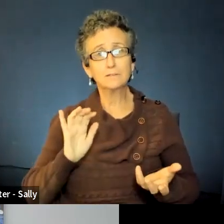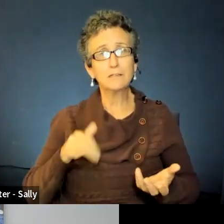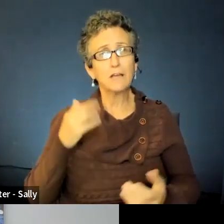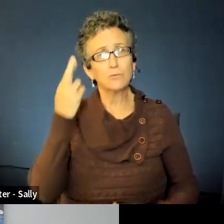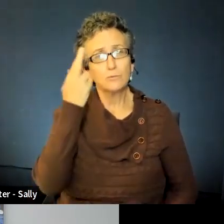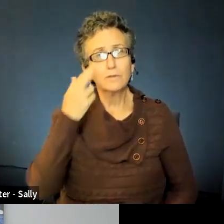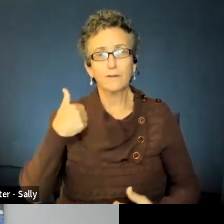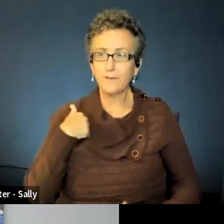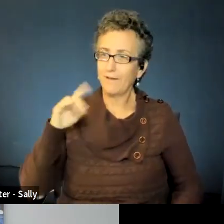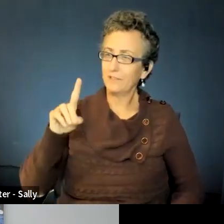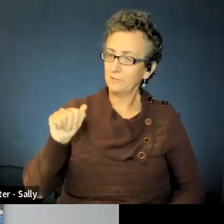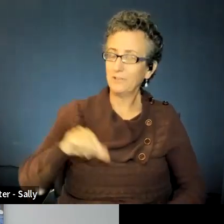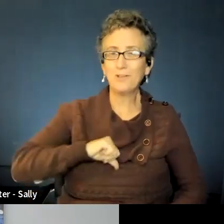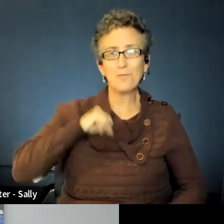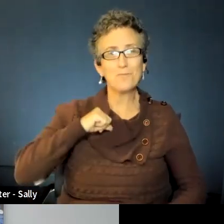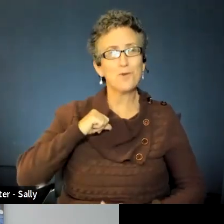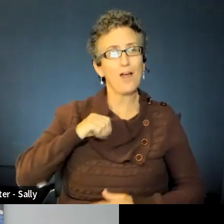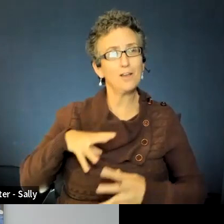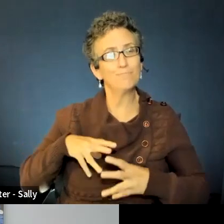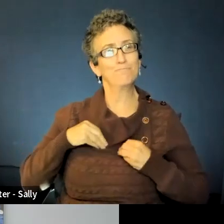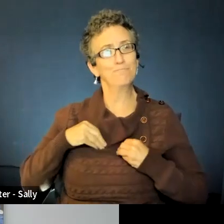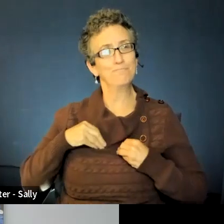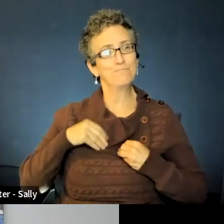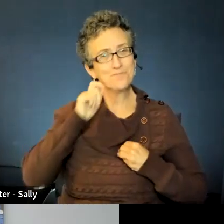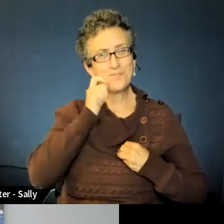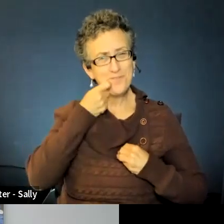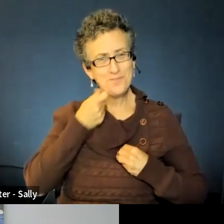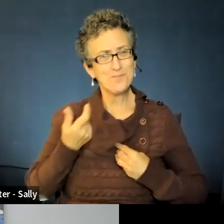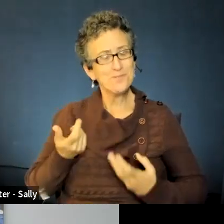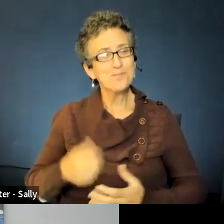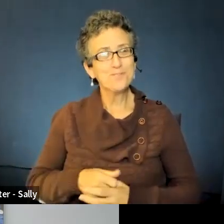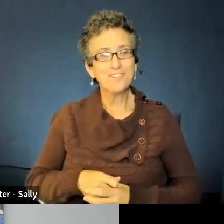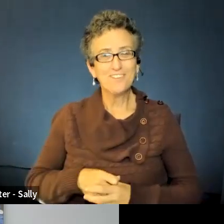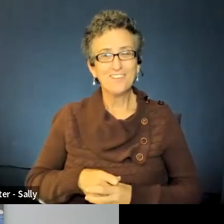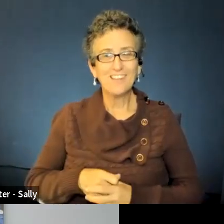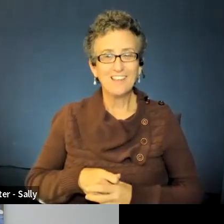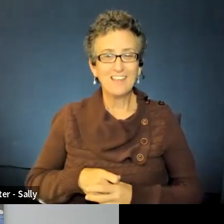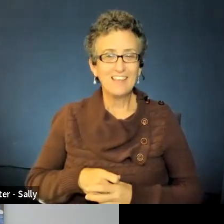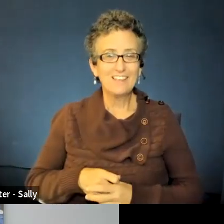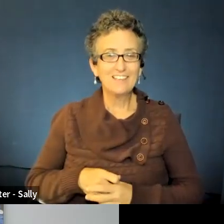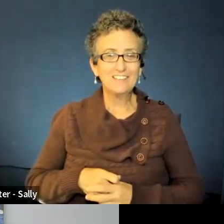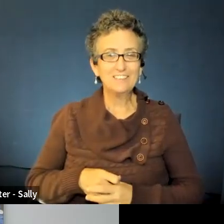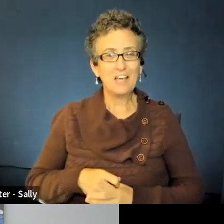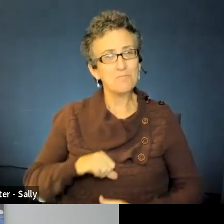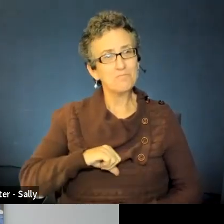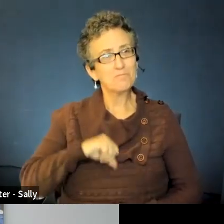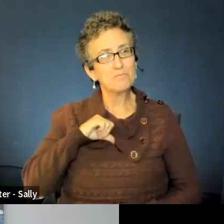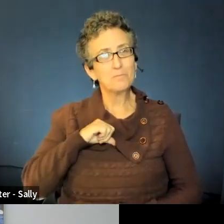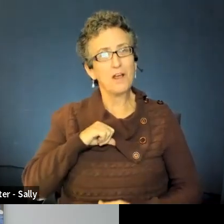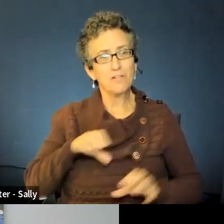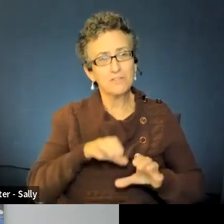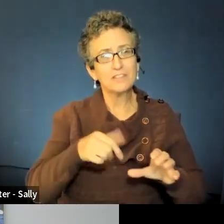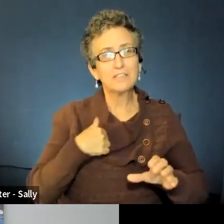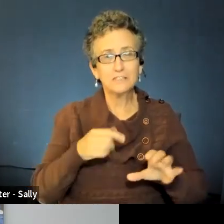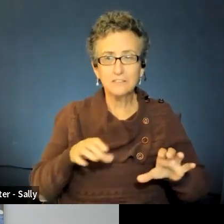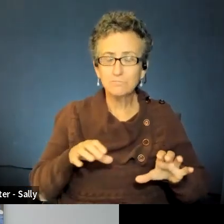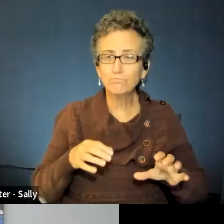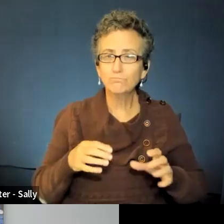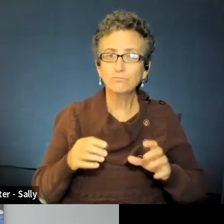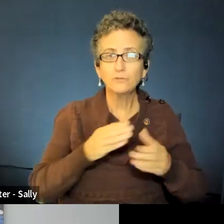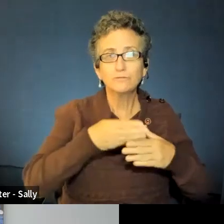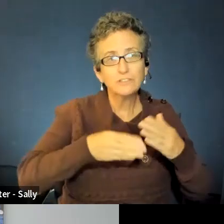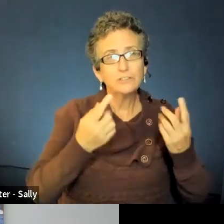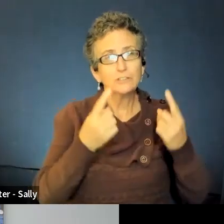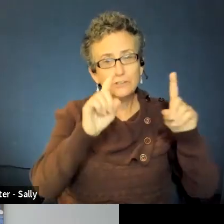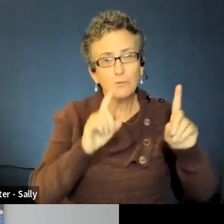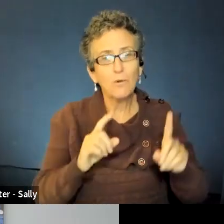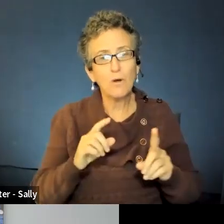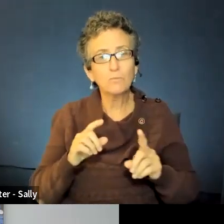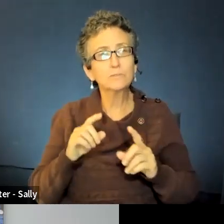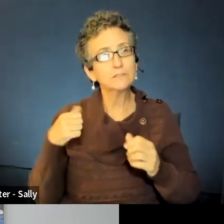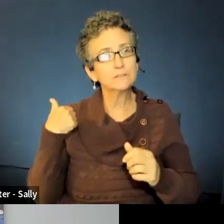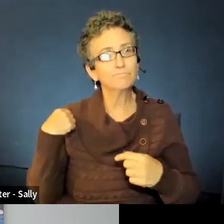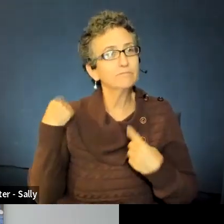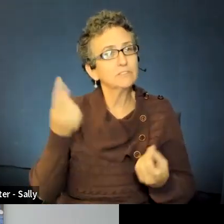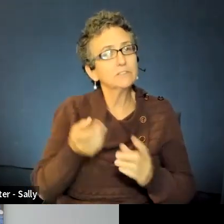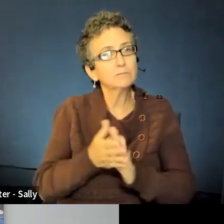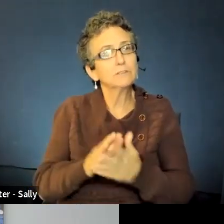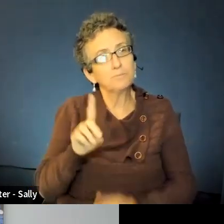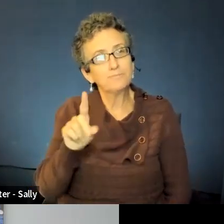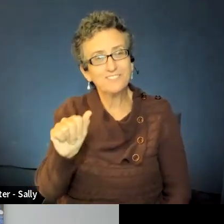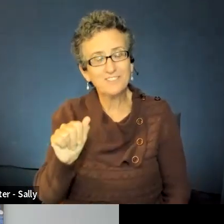So, good morning. Hi, I am Joell Austin and I am the Wyoming independent living, independent living program manager. I am a white female in my early 50s with short gray hair, I have some glasses on, my pronouns are and her. I am a proud person who has disabilities both invisible and a few visible disabilities as I have MS. I just want to make sure that everybody knows that I am a proud person with a disability and it's very important to my job, and to my life